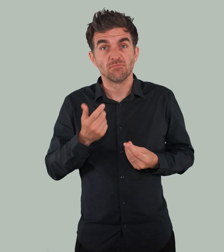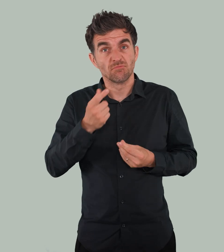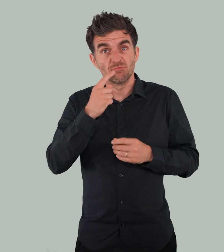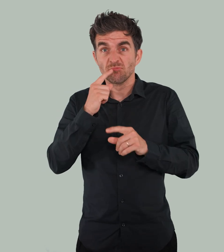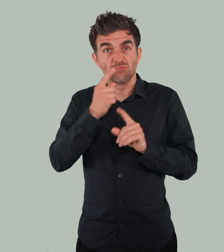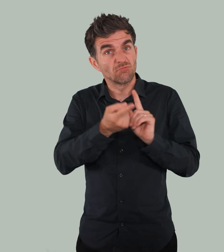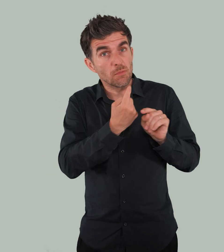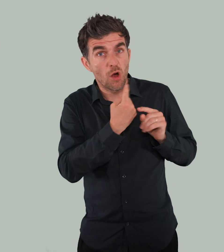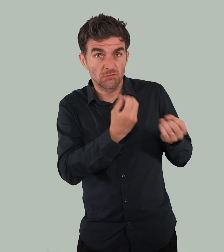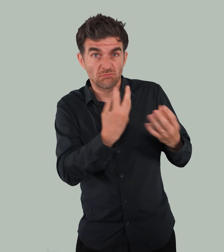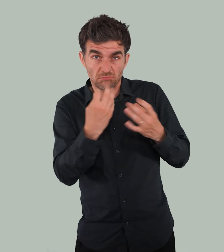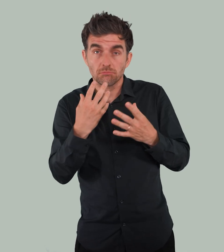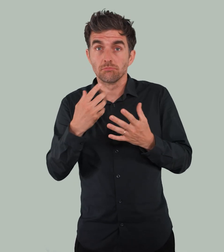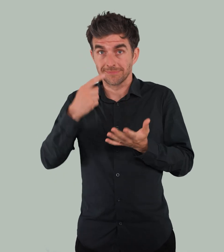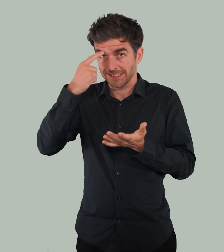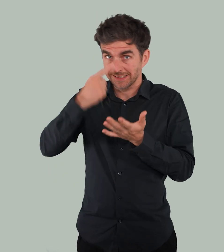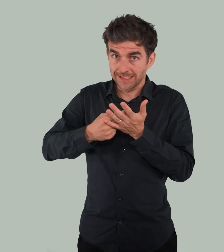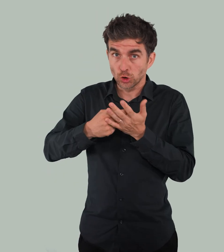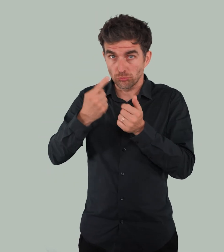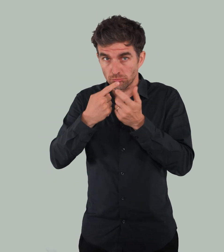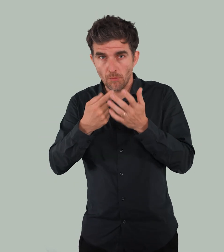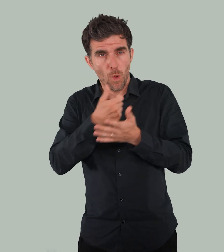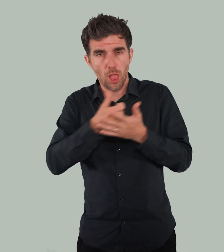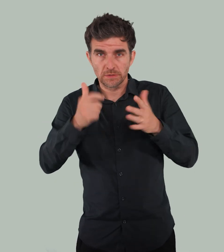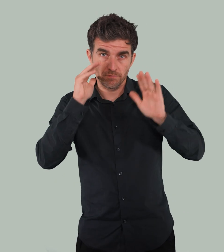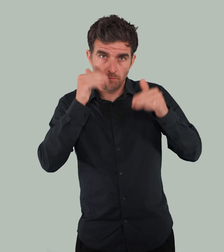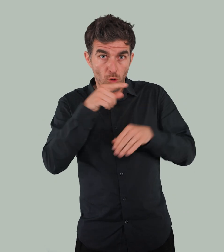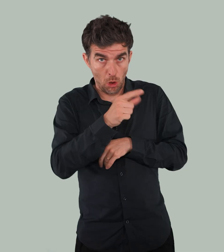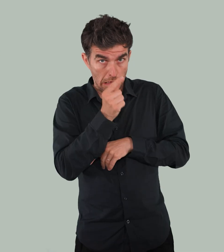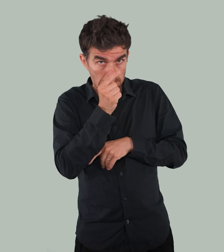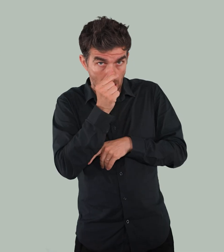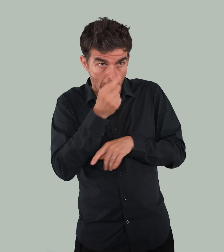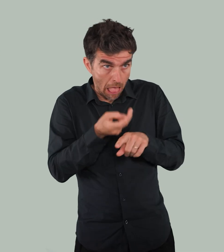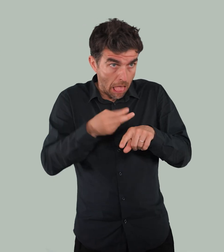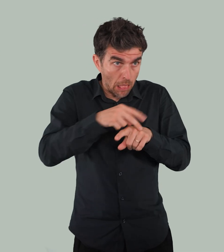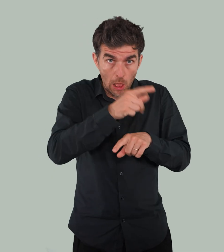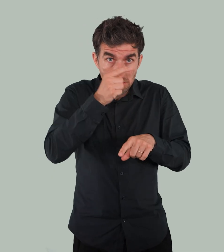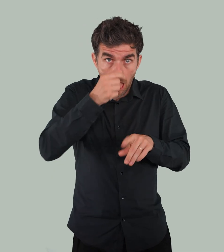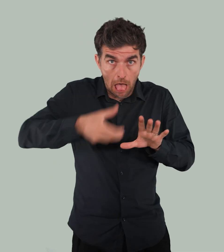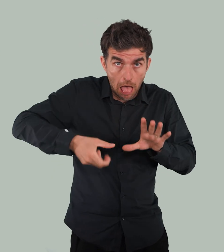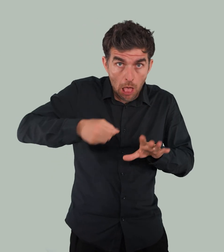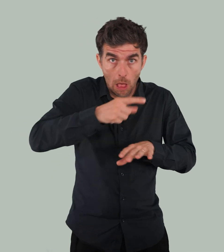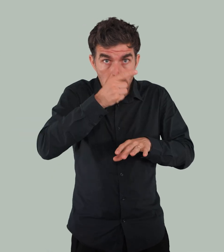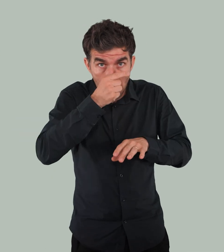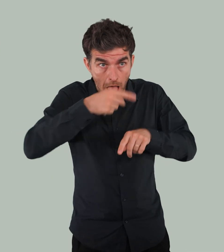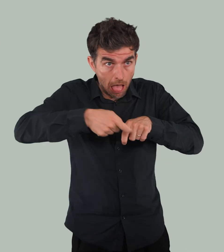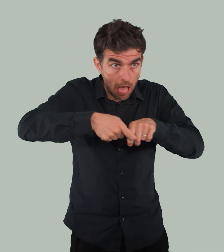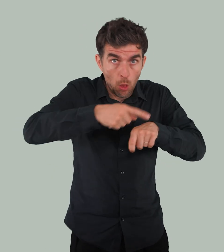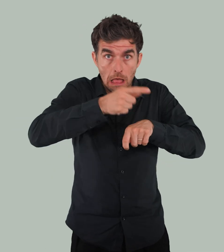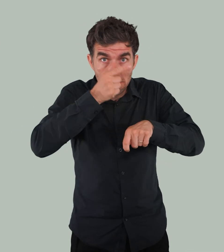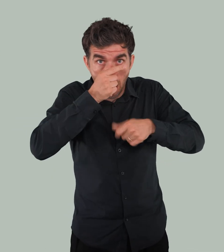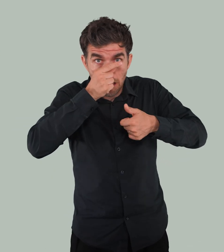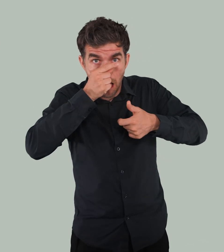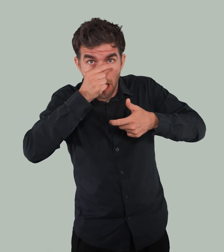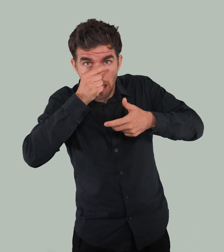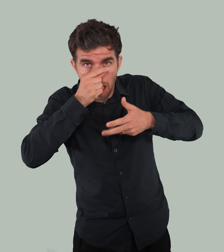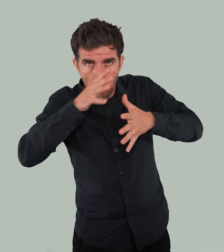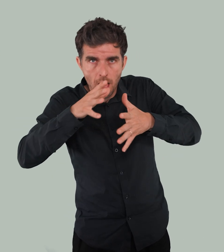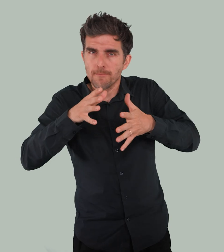Responses suggest that decision-making often focuses on whether a task can be completed,